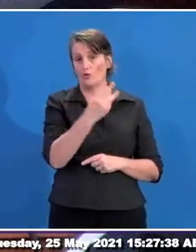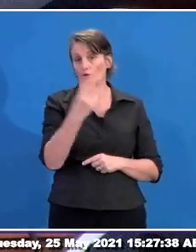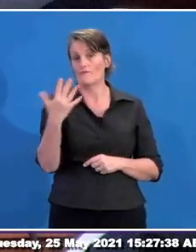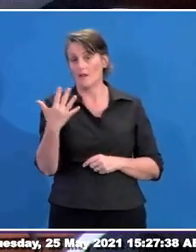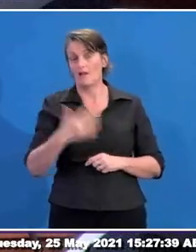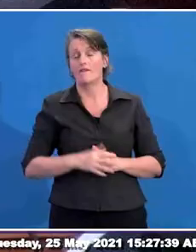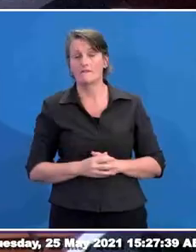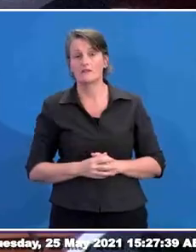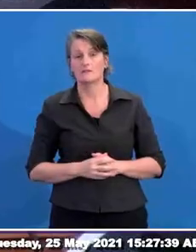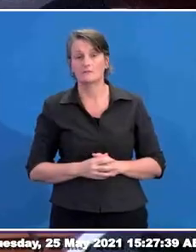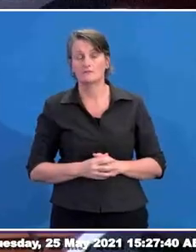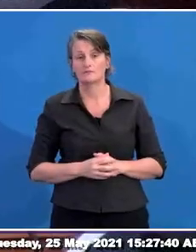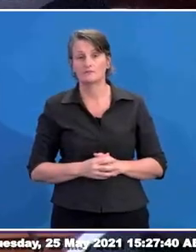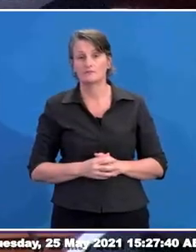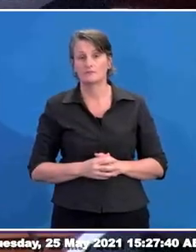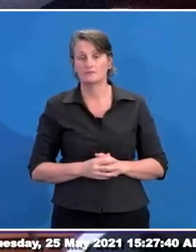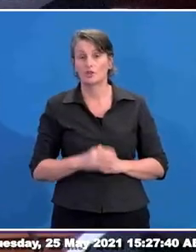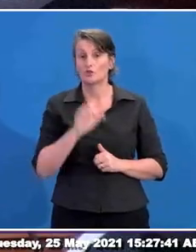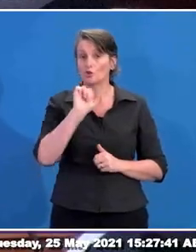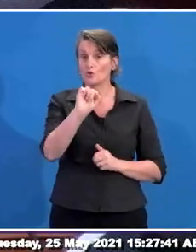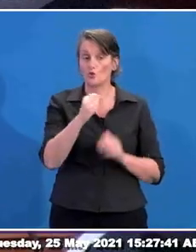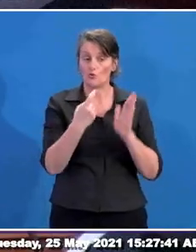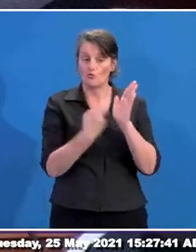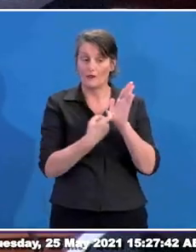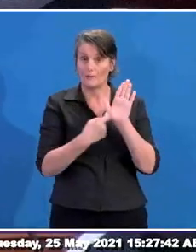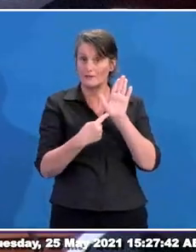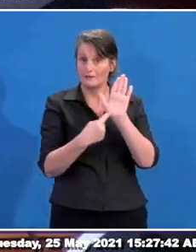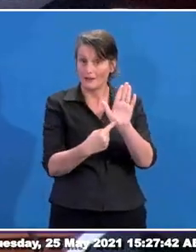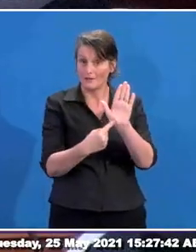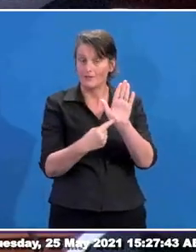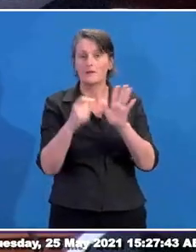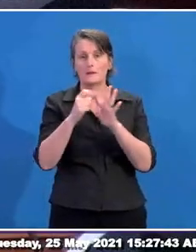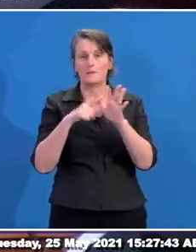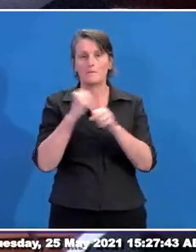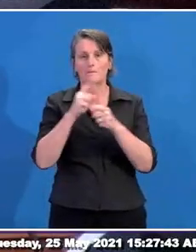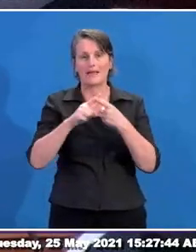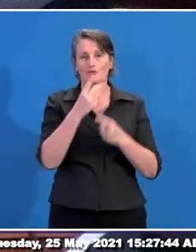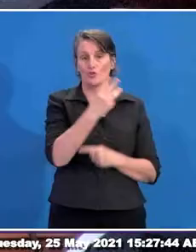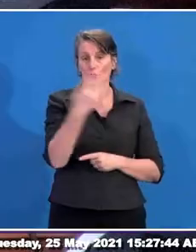Your recommendations appear on page 35 at paragraph seven.